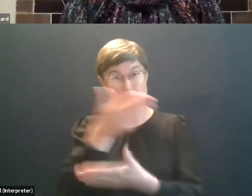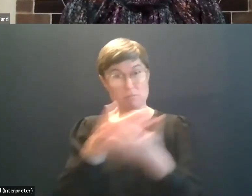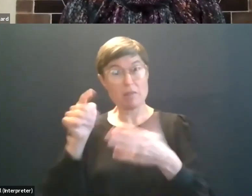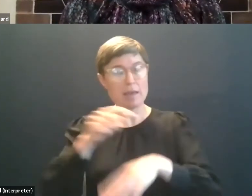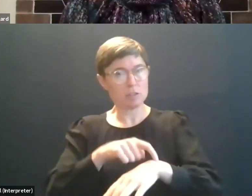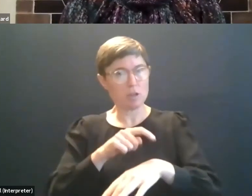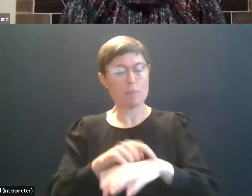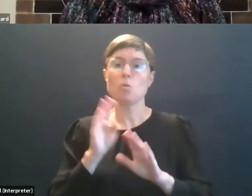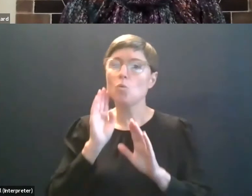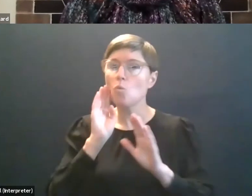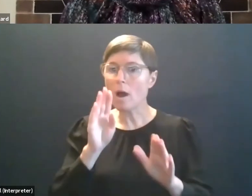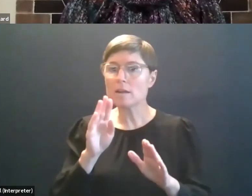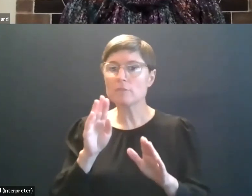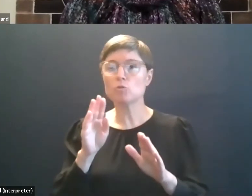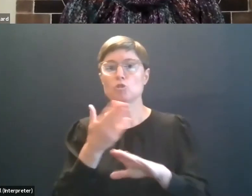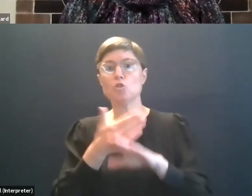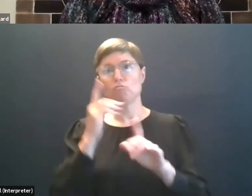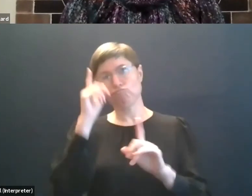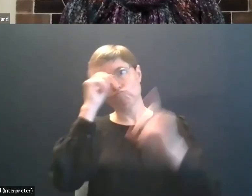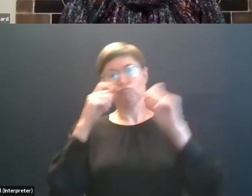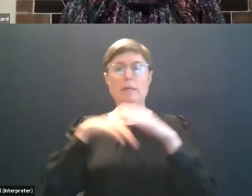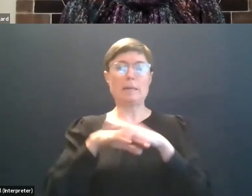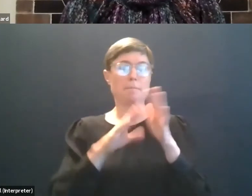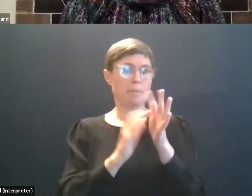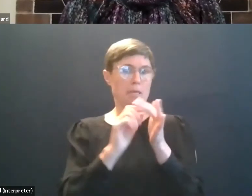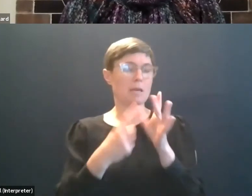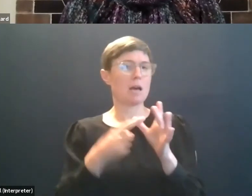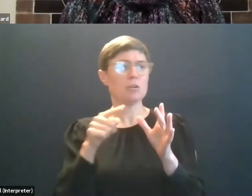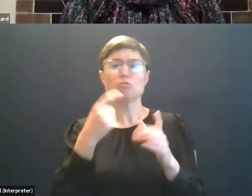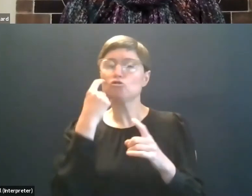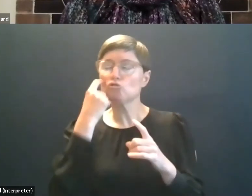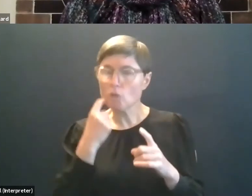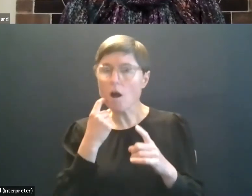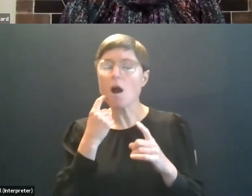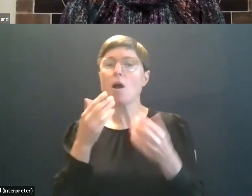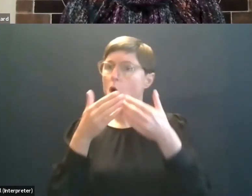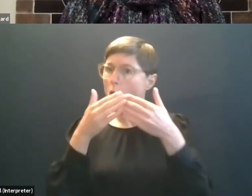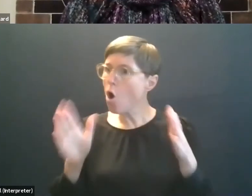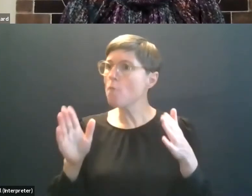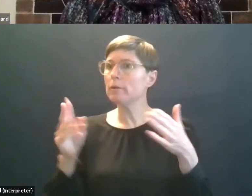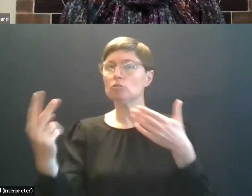media and knowledge sharing which aims for that level of transparency and informed exchange